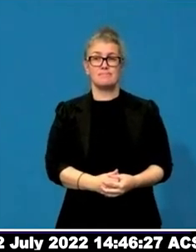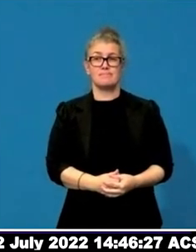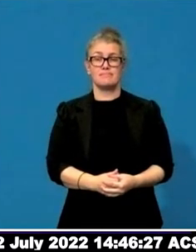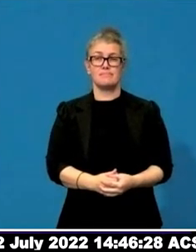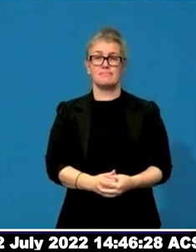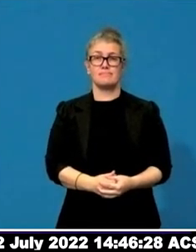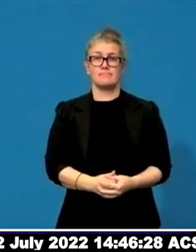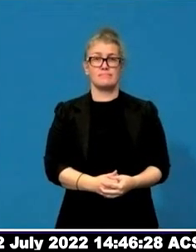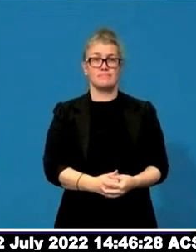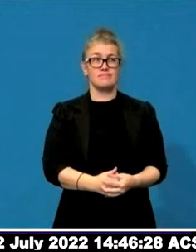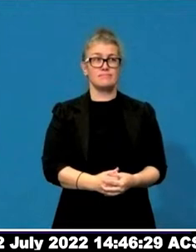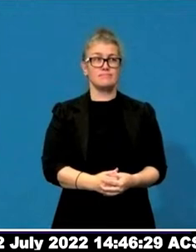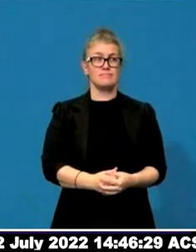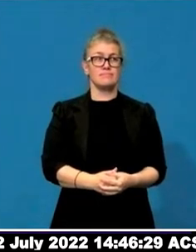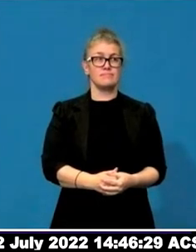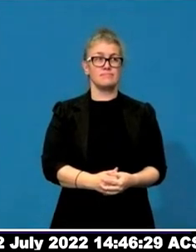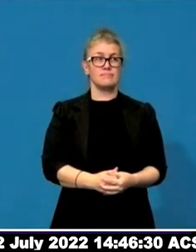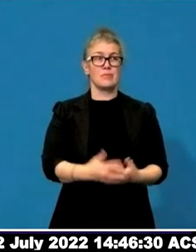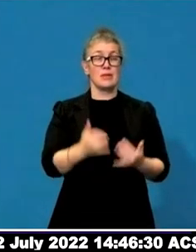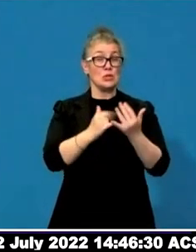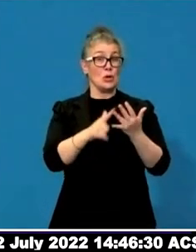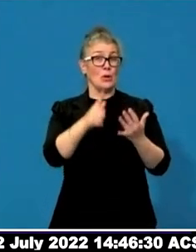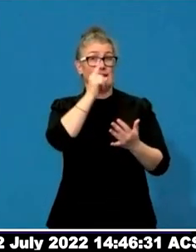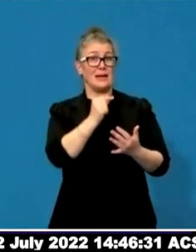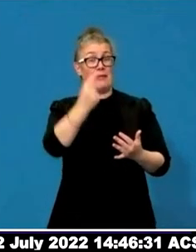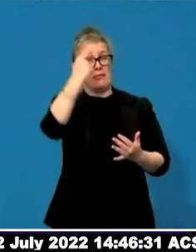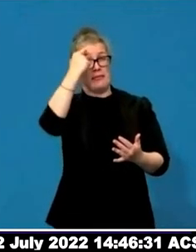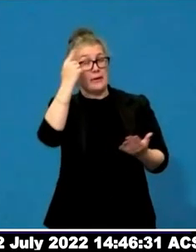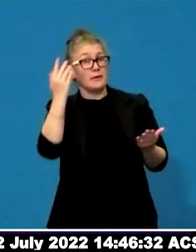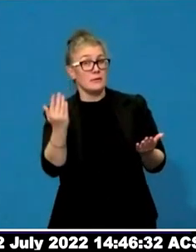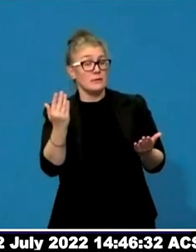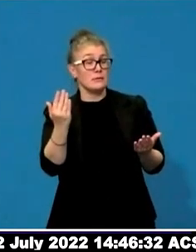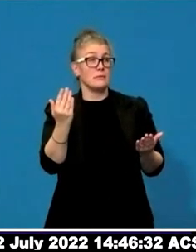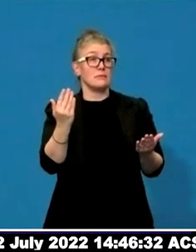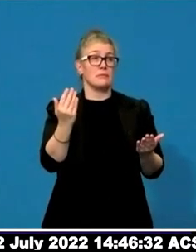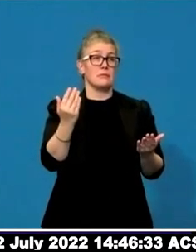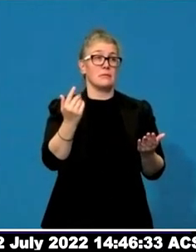And do I further assume that such people should be